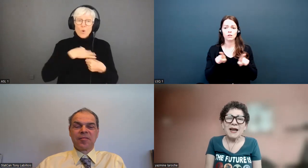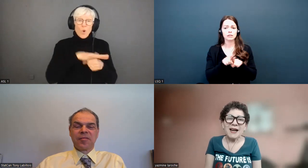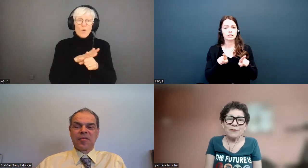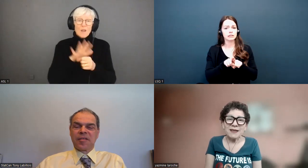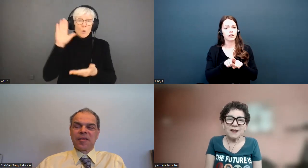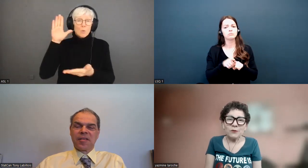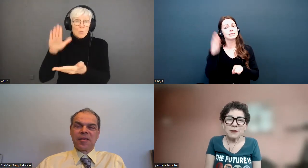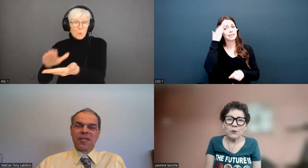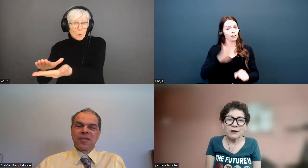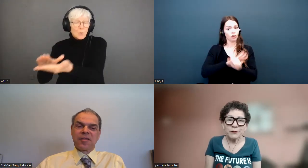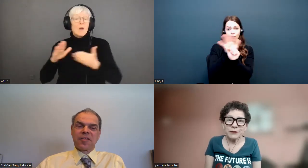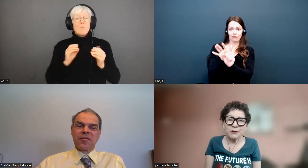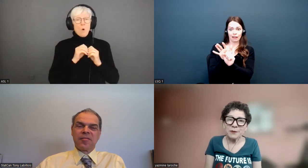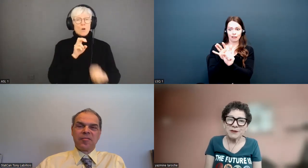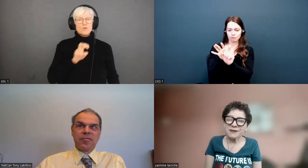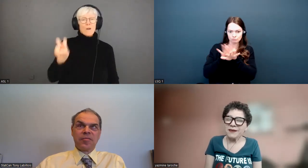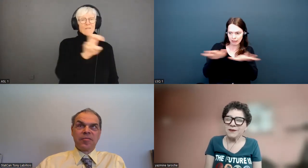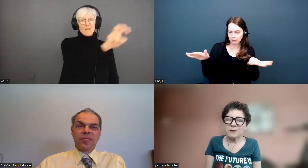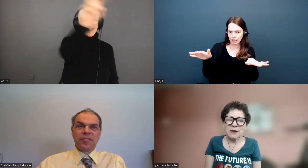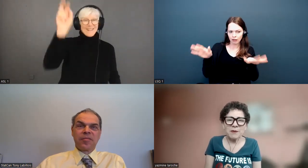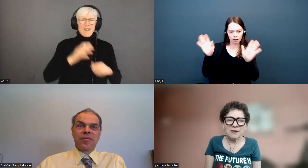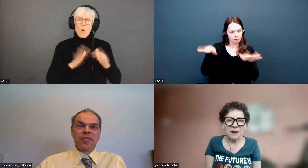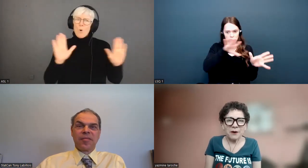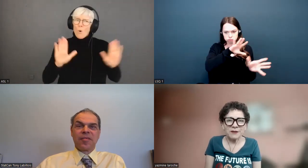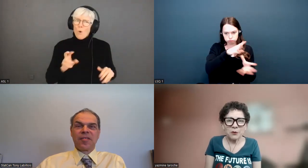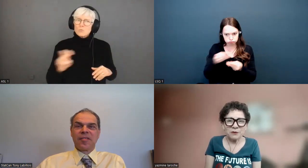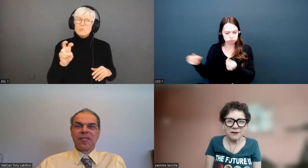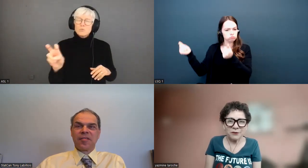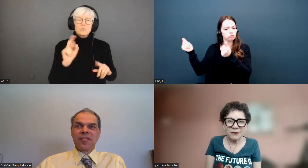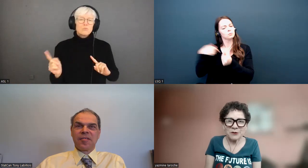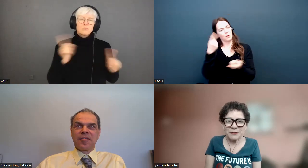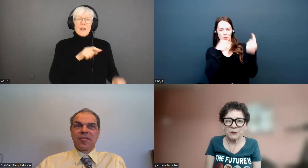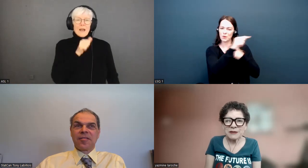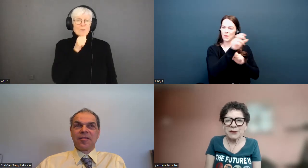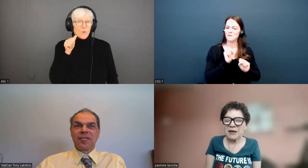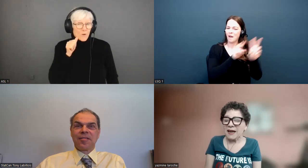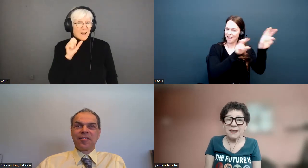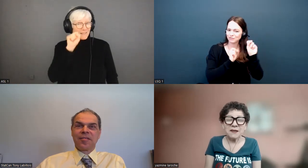So, I've had some wonderful trips, spent a month in Arizona earlier this winter and in